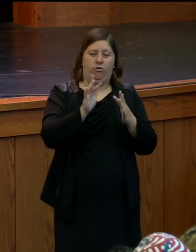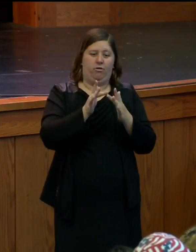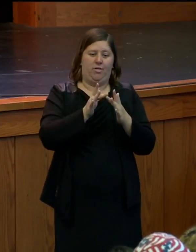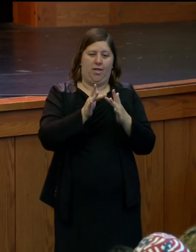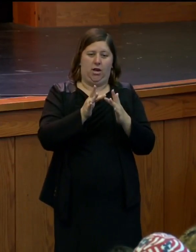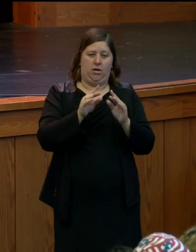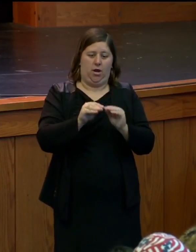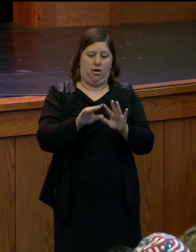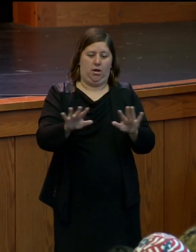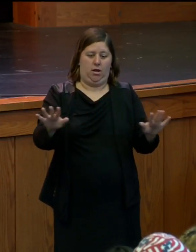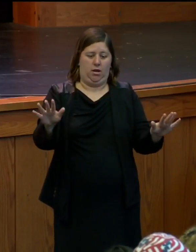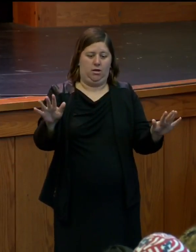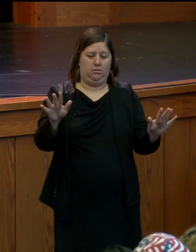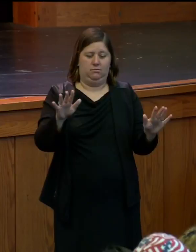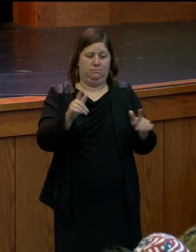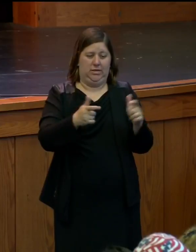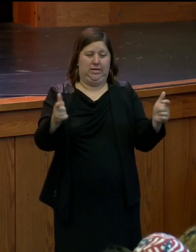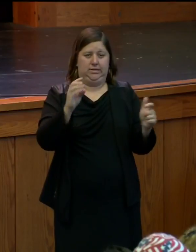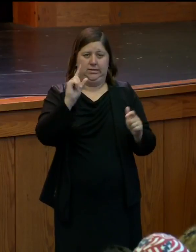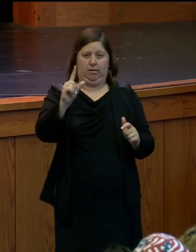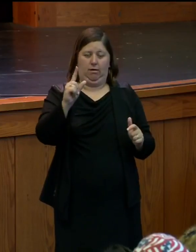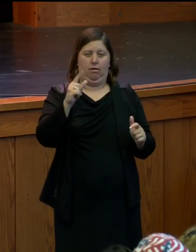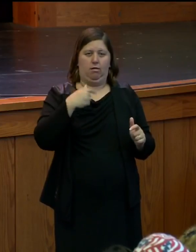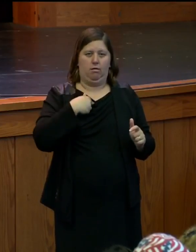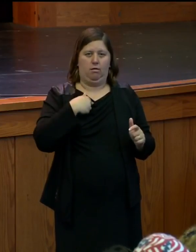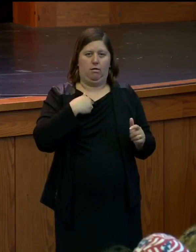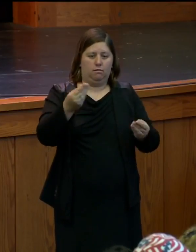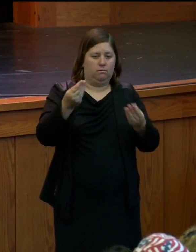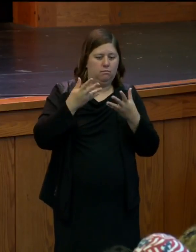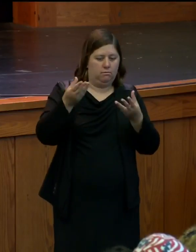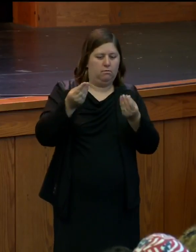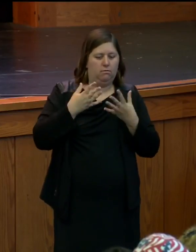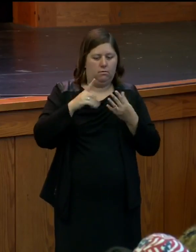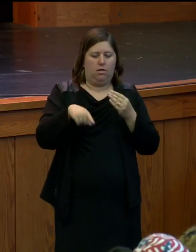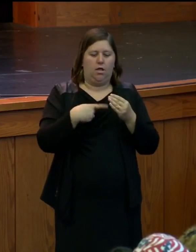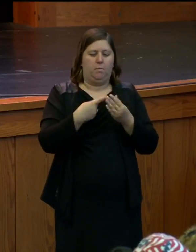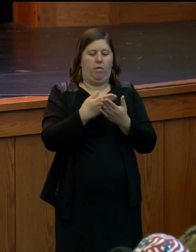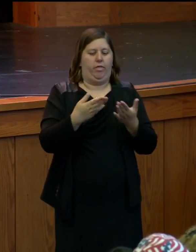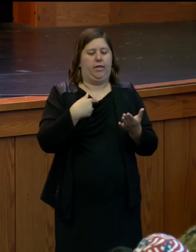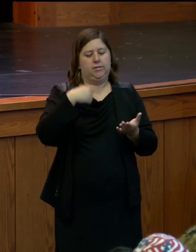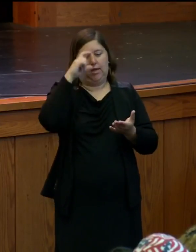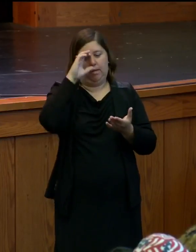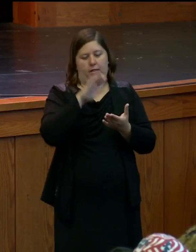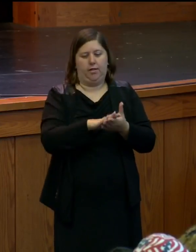BIG THING AND I BEGAN GETTING NOTICES ABOUT CAUSES I BELIEVED IN.